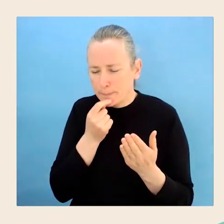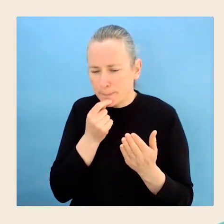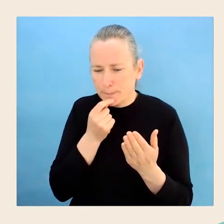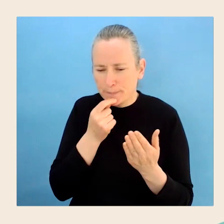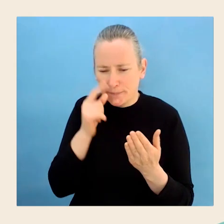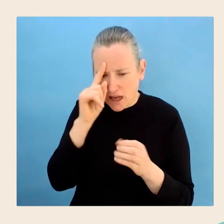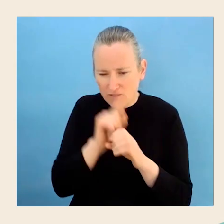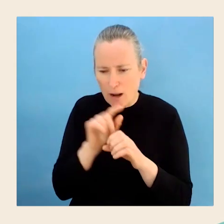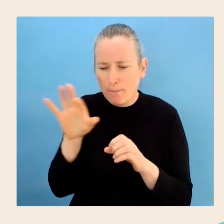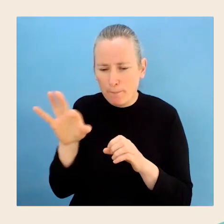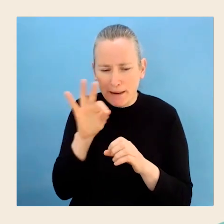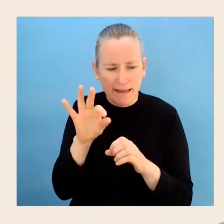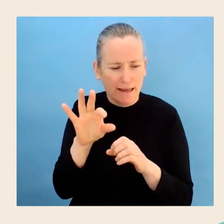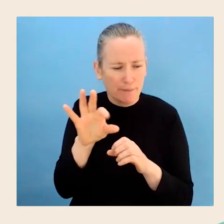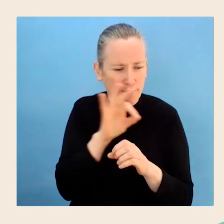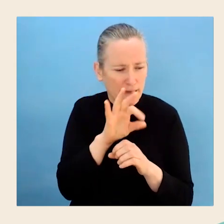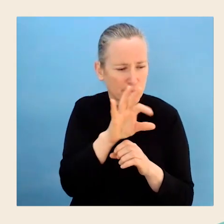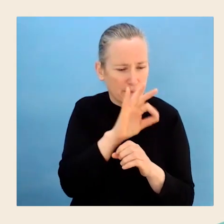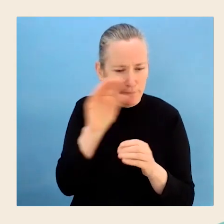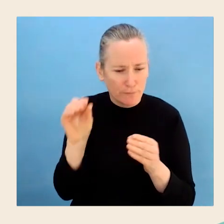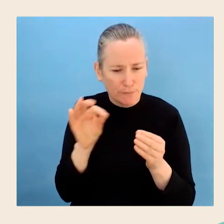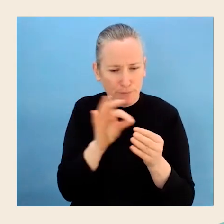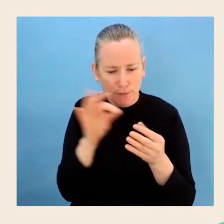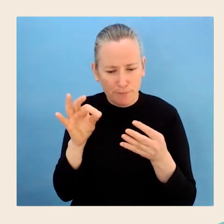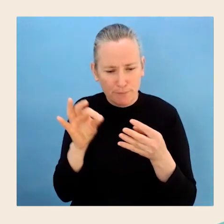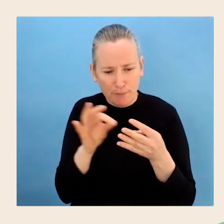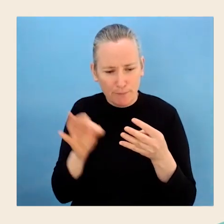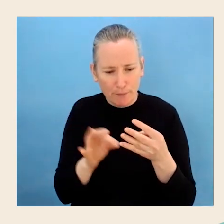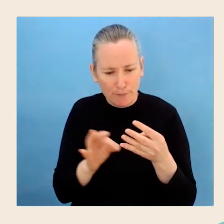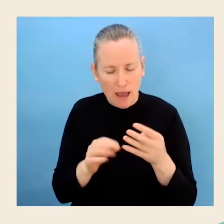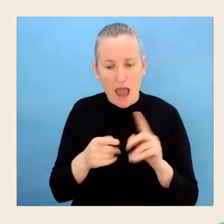And I was really focused on